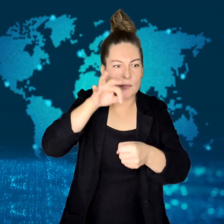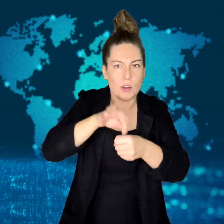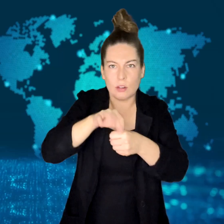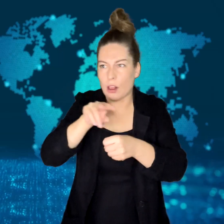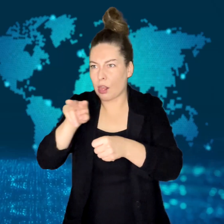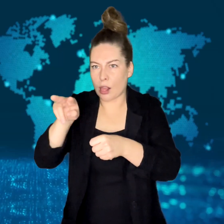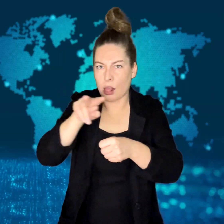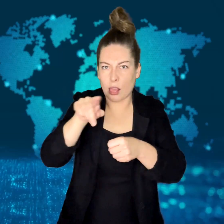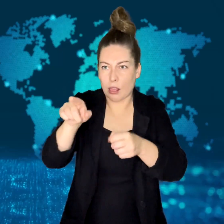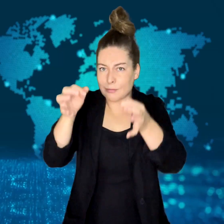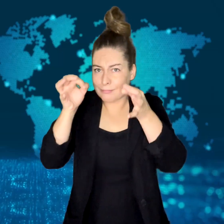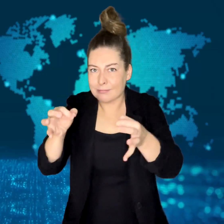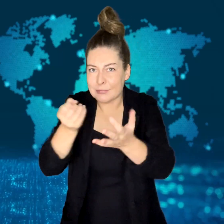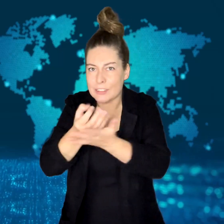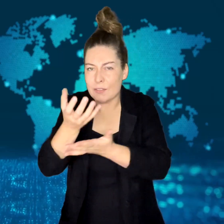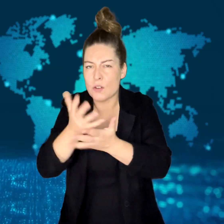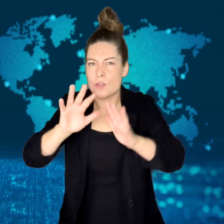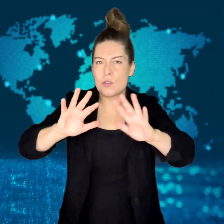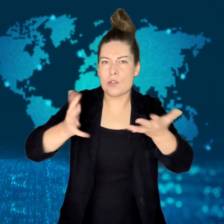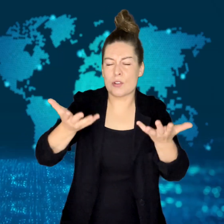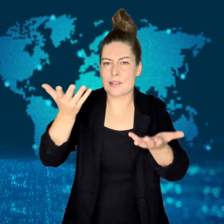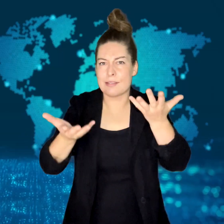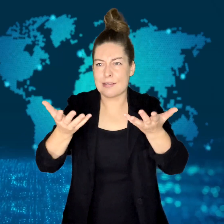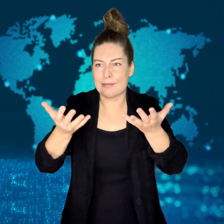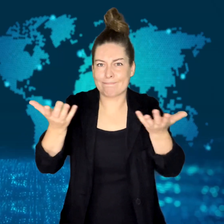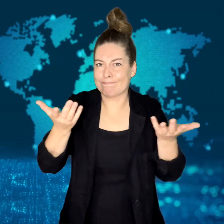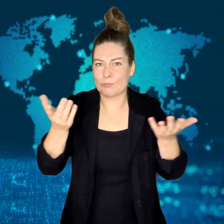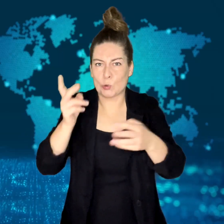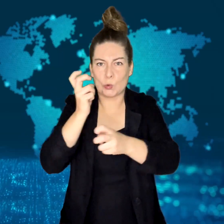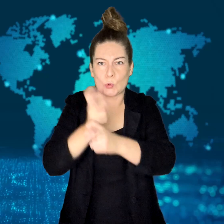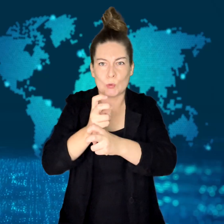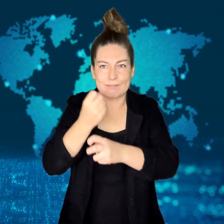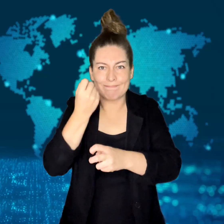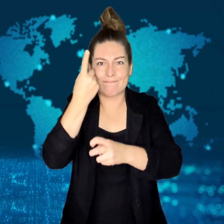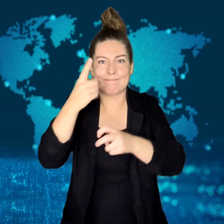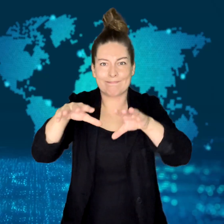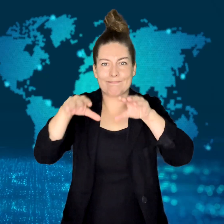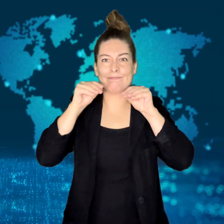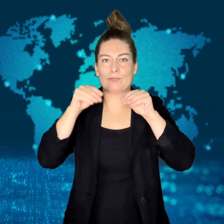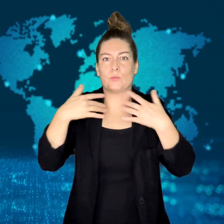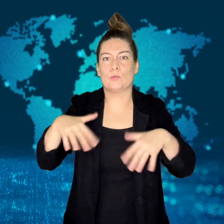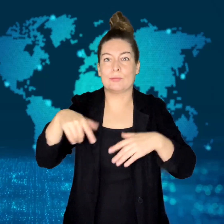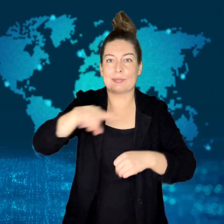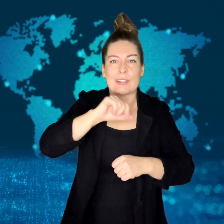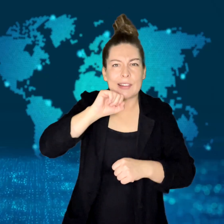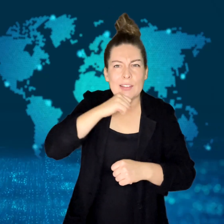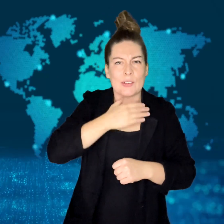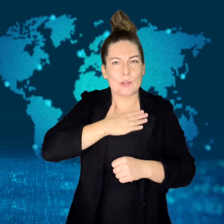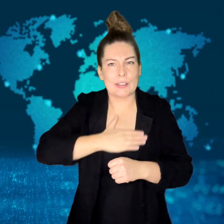seen as an effort to influence them. Taiwan is fighting the